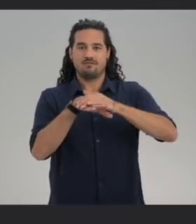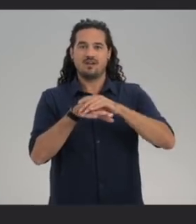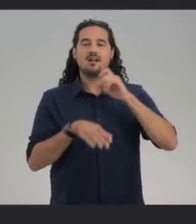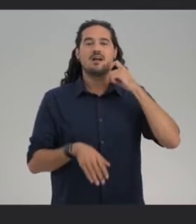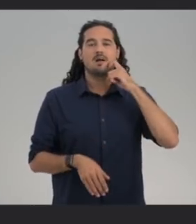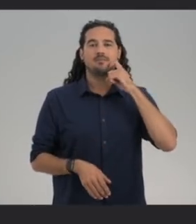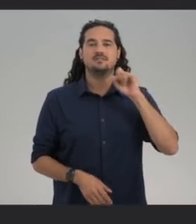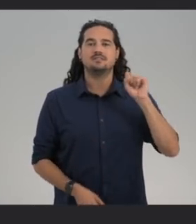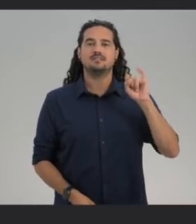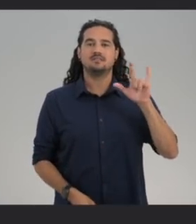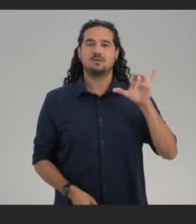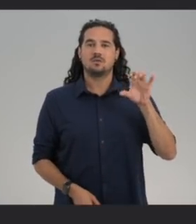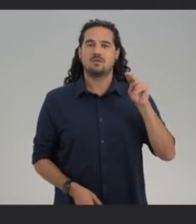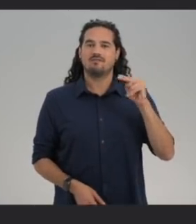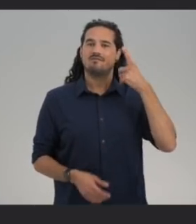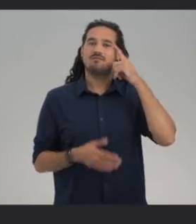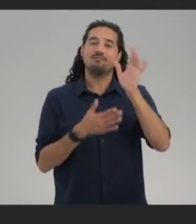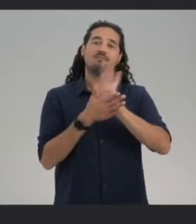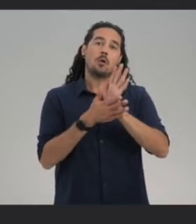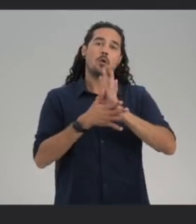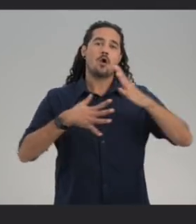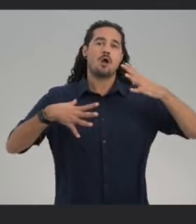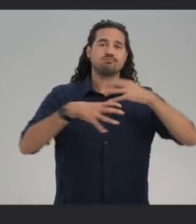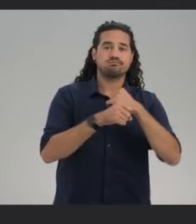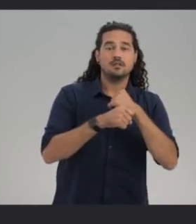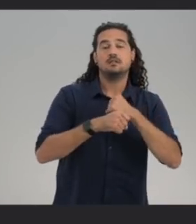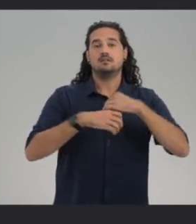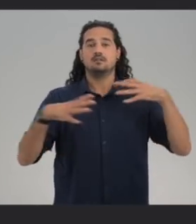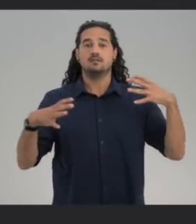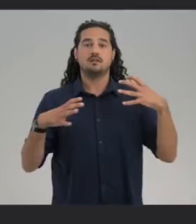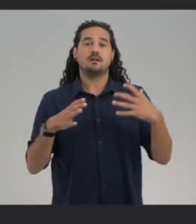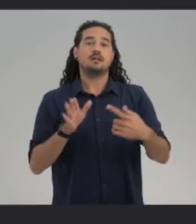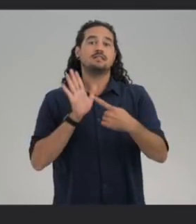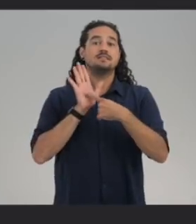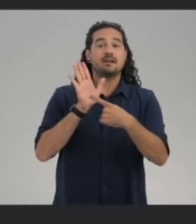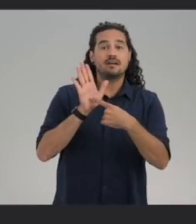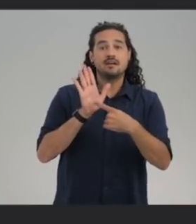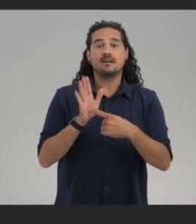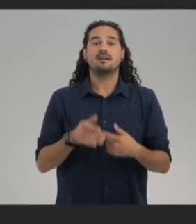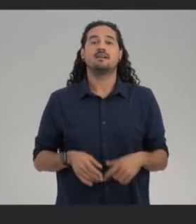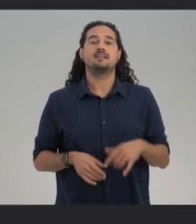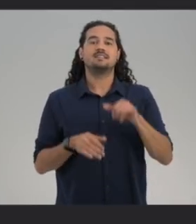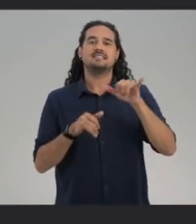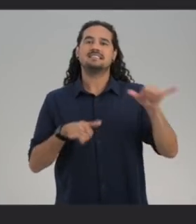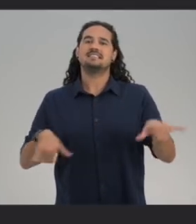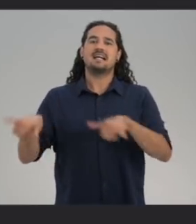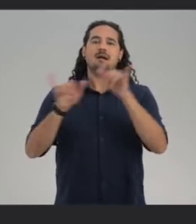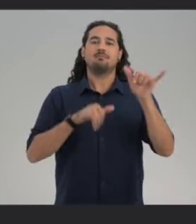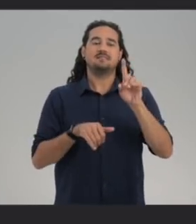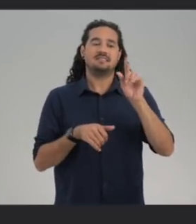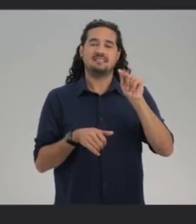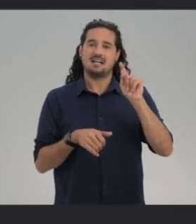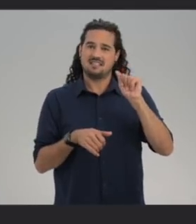for things like video decode, GPU and display, so there's no need for expensive copying or translation.